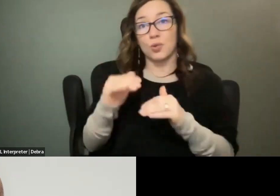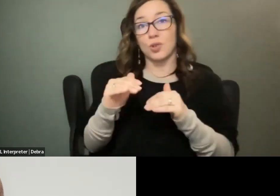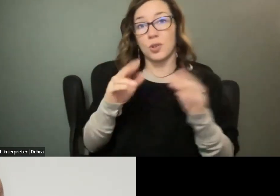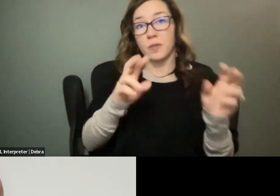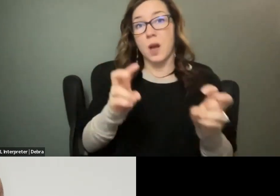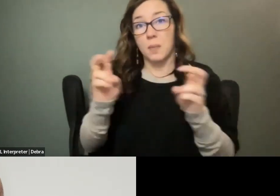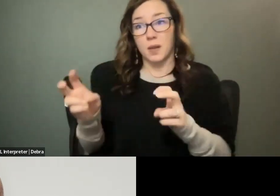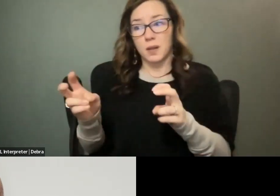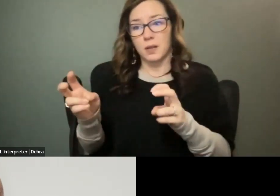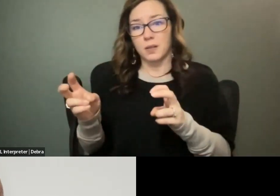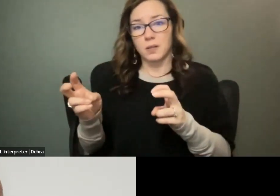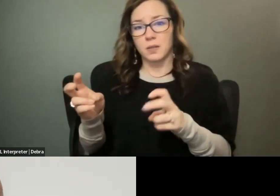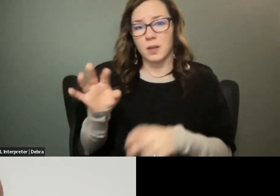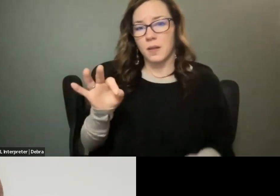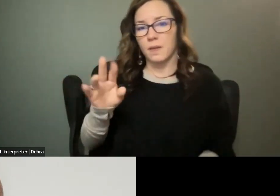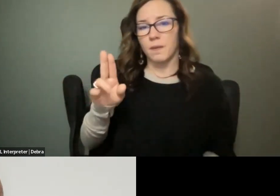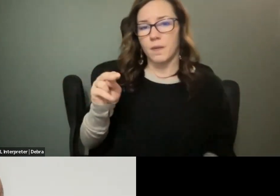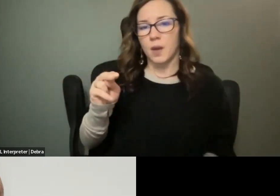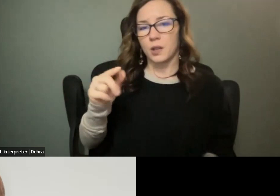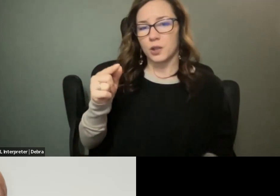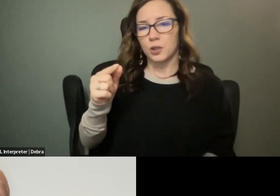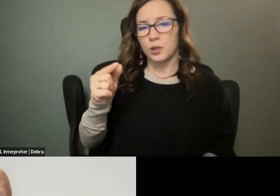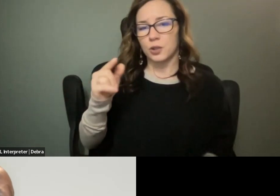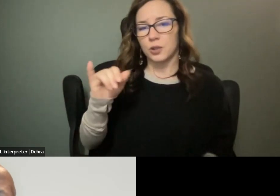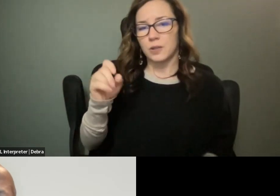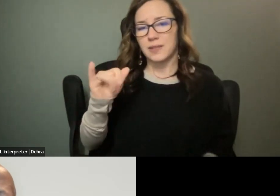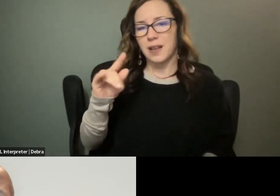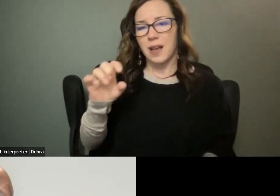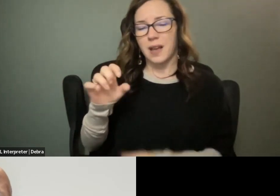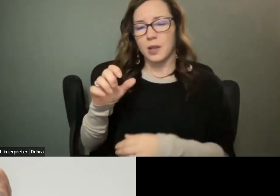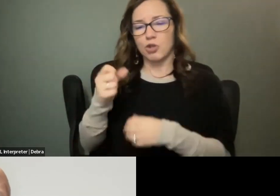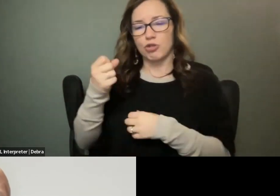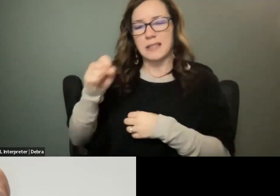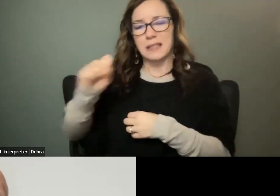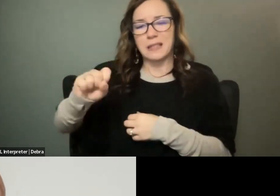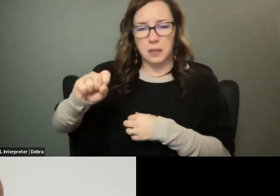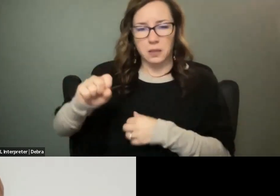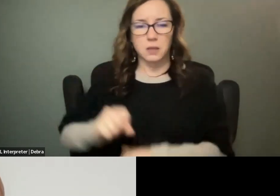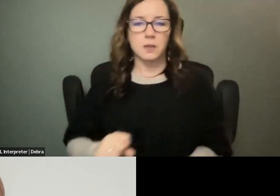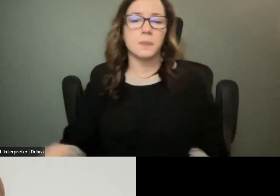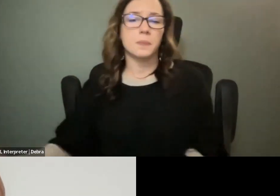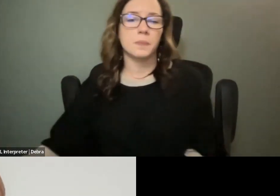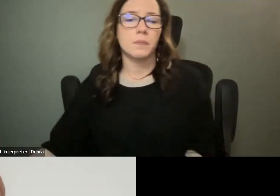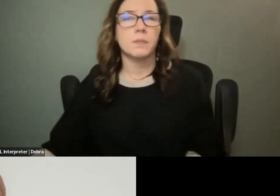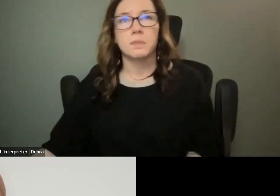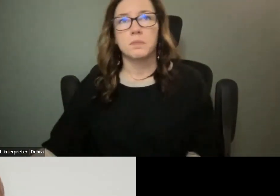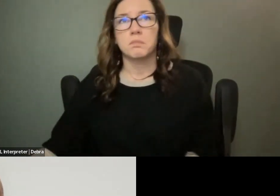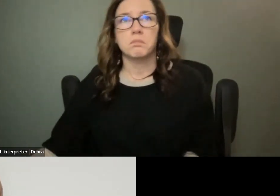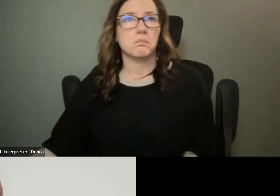fungicide resistance uh